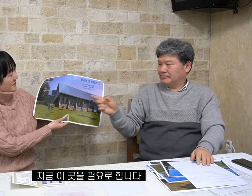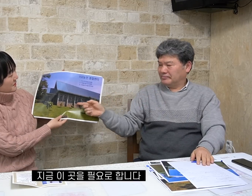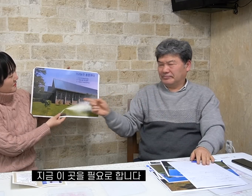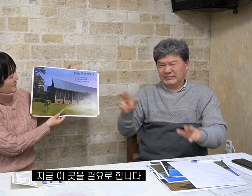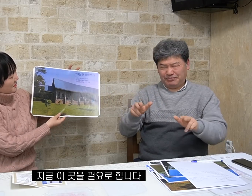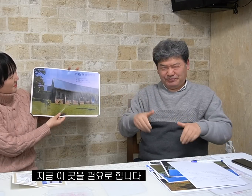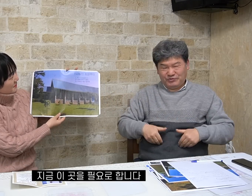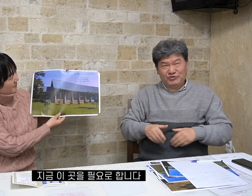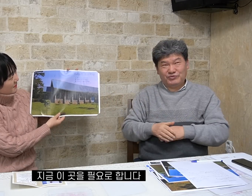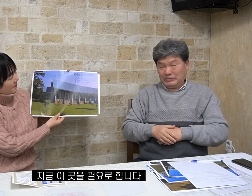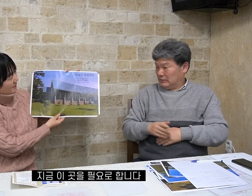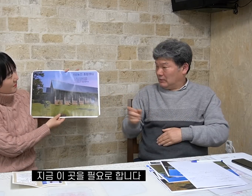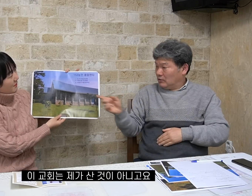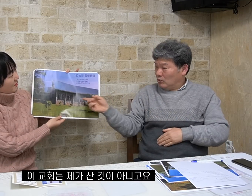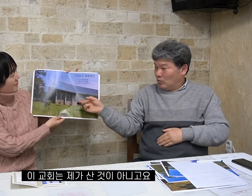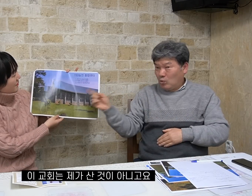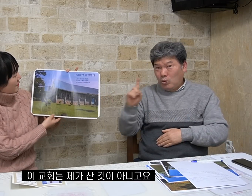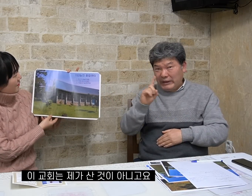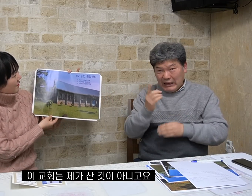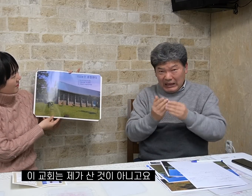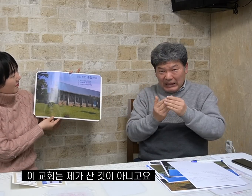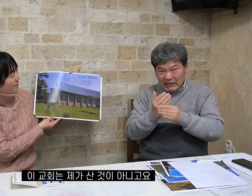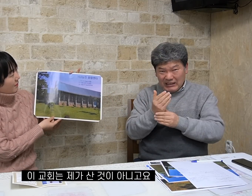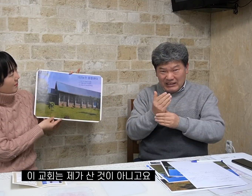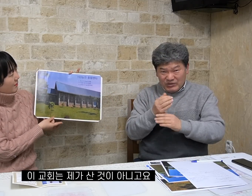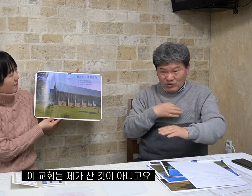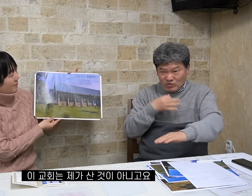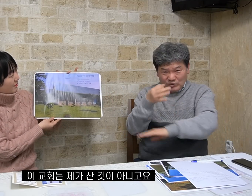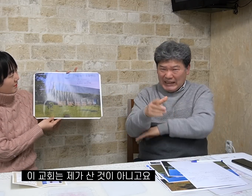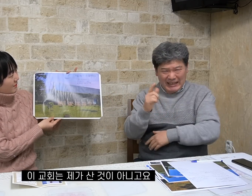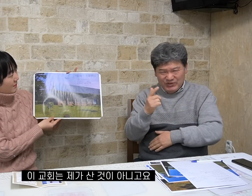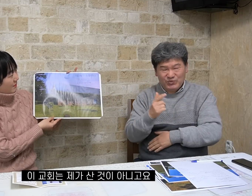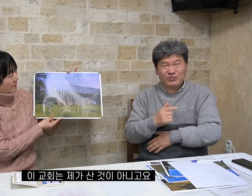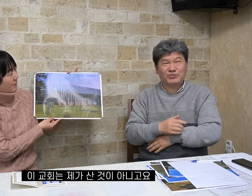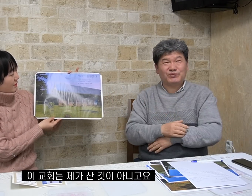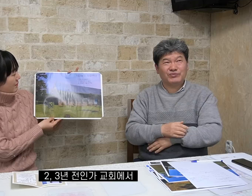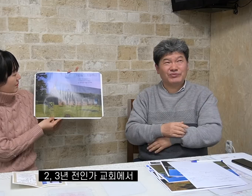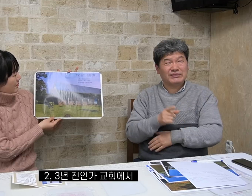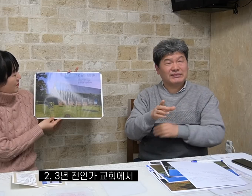I need that now. Where it came from, I didn't buy it.